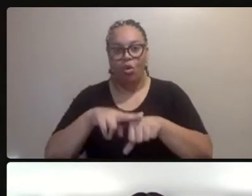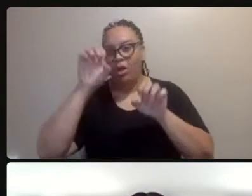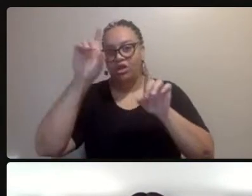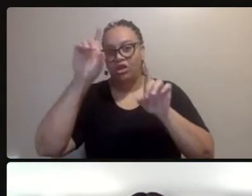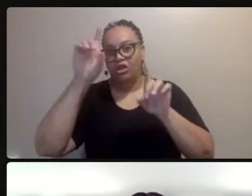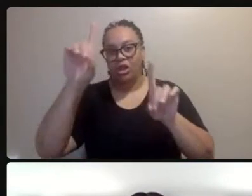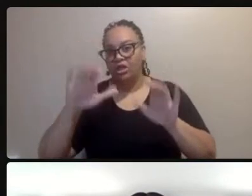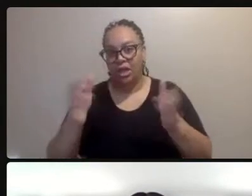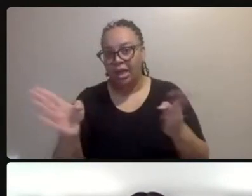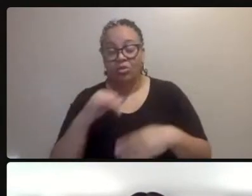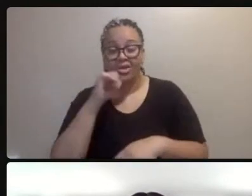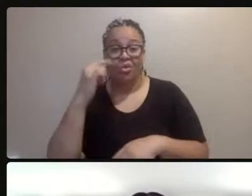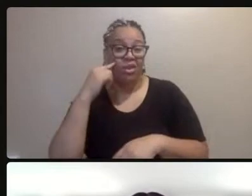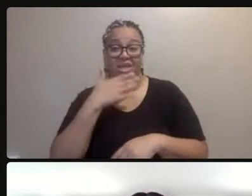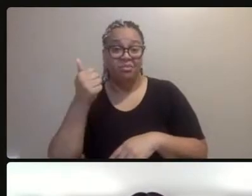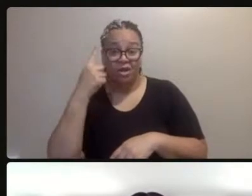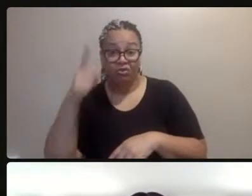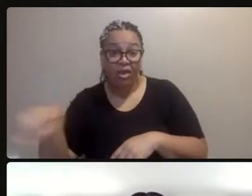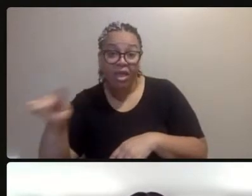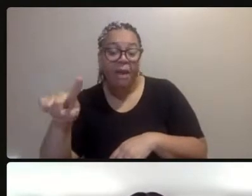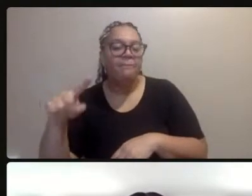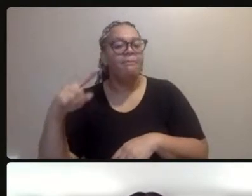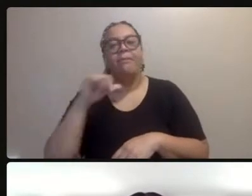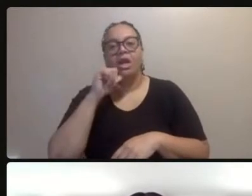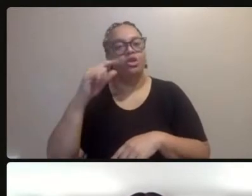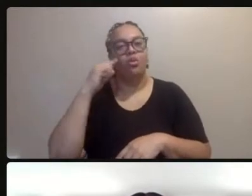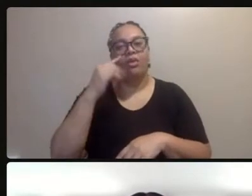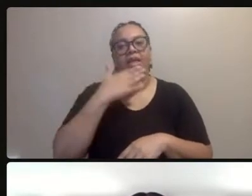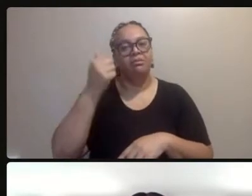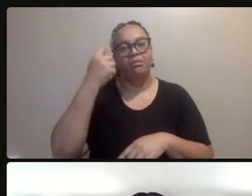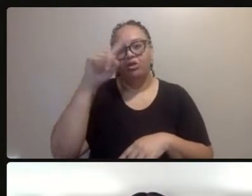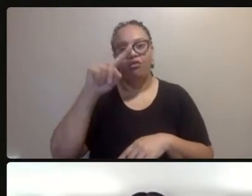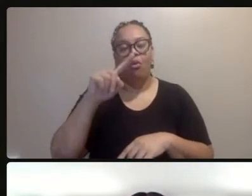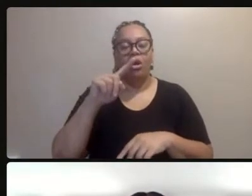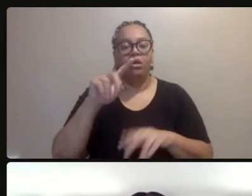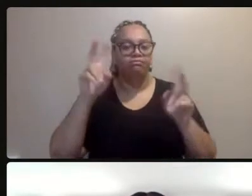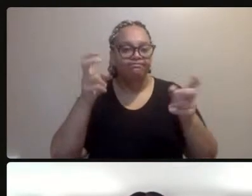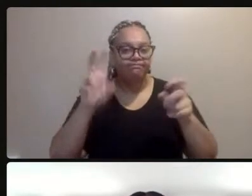SHOULD NOT I MEAN SEVERE SHOULD